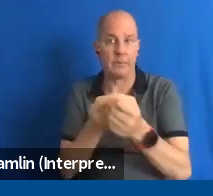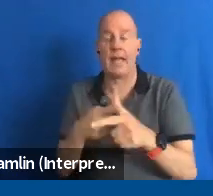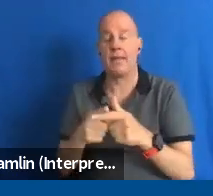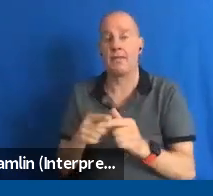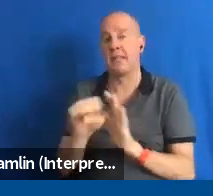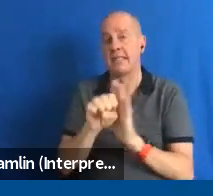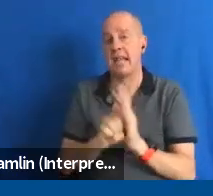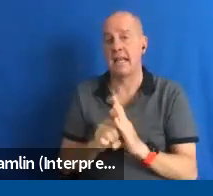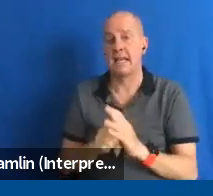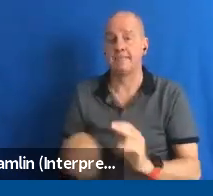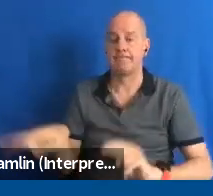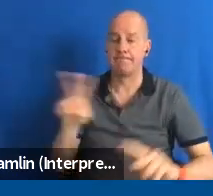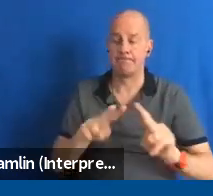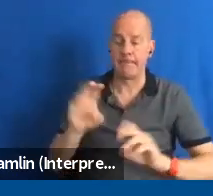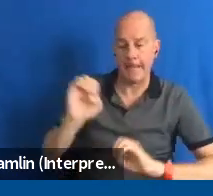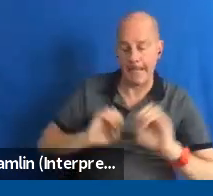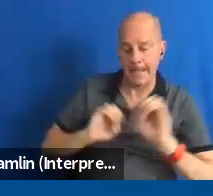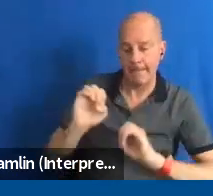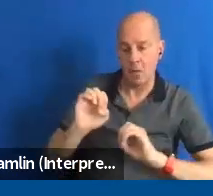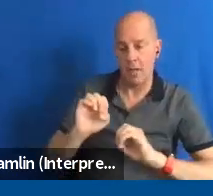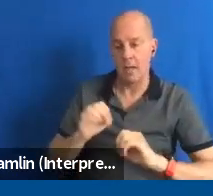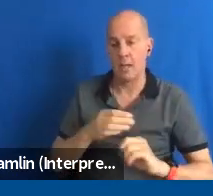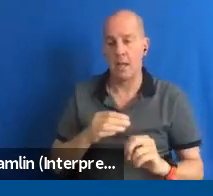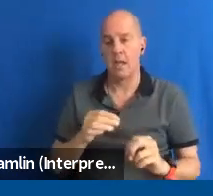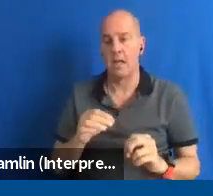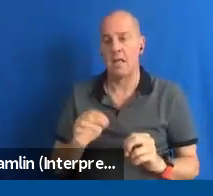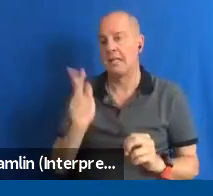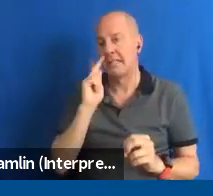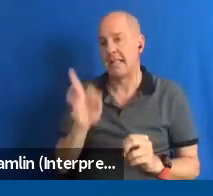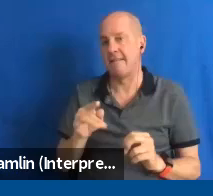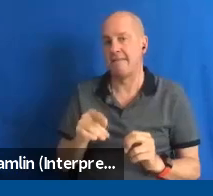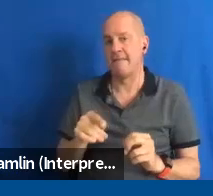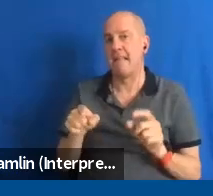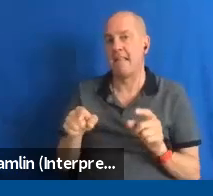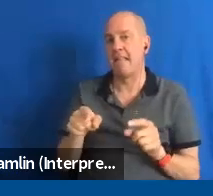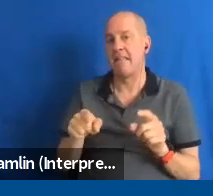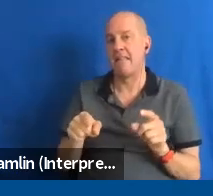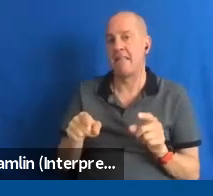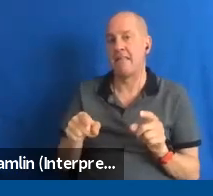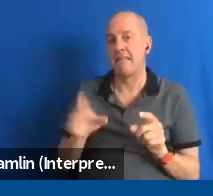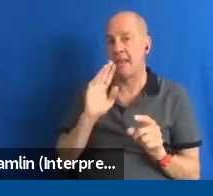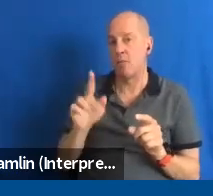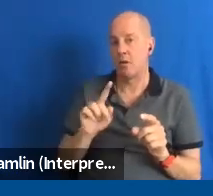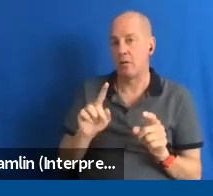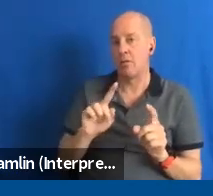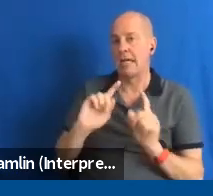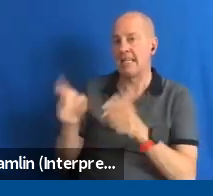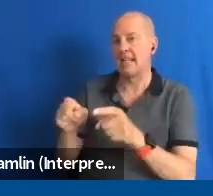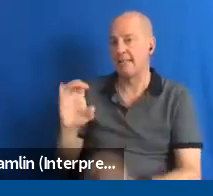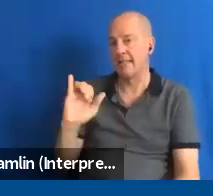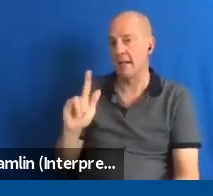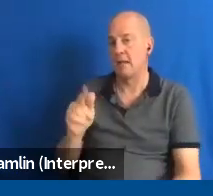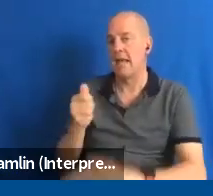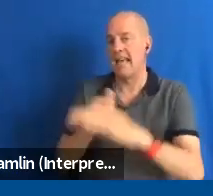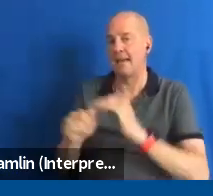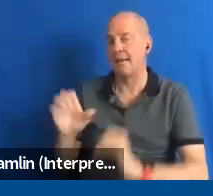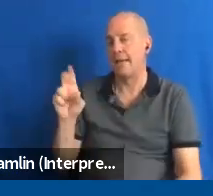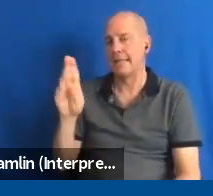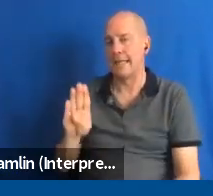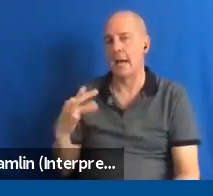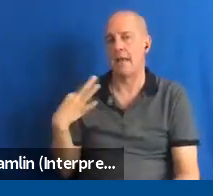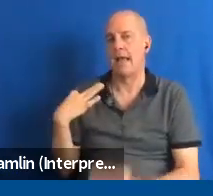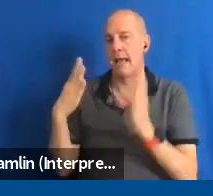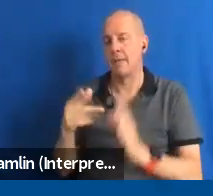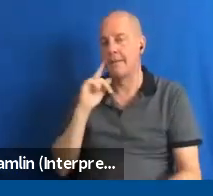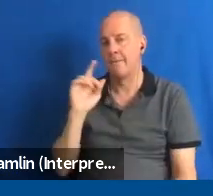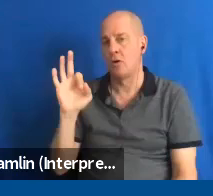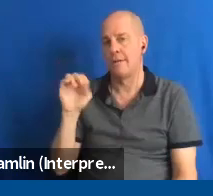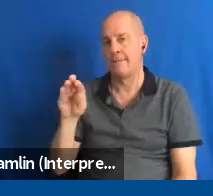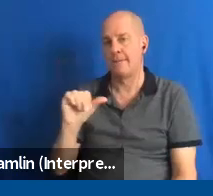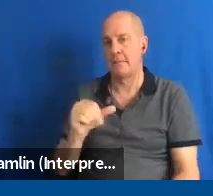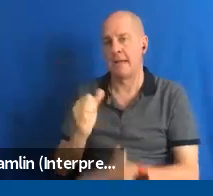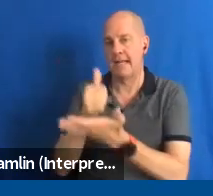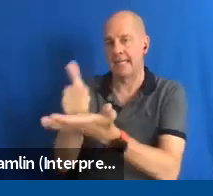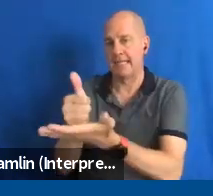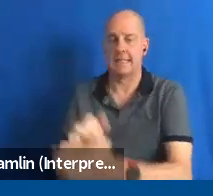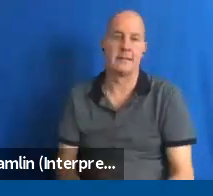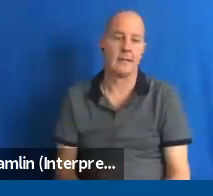evaluate if to make that Independent Living Center a sub applicant for FEMA assistance.